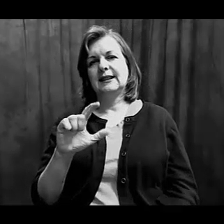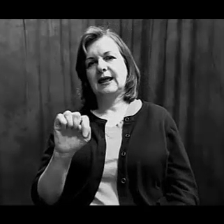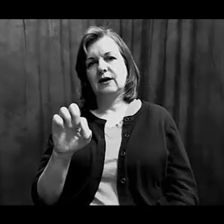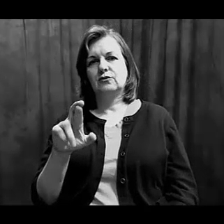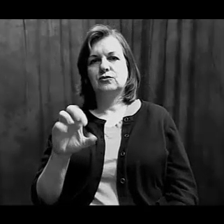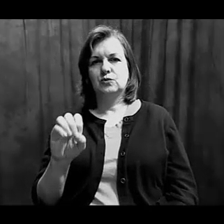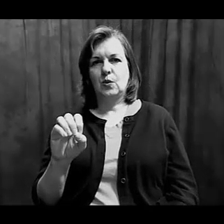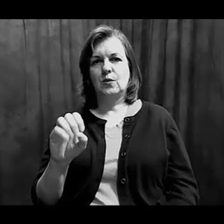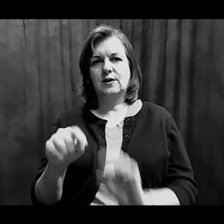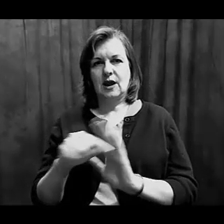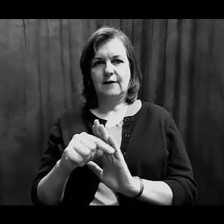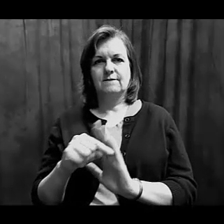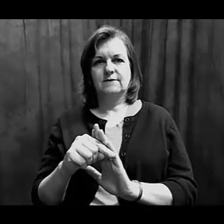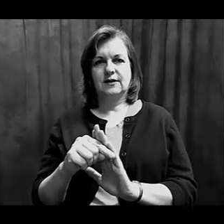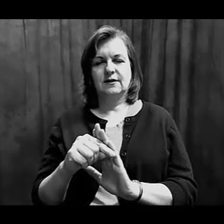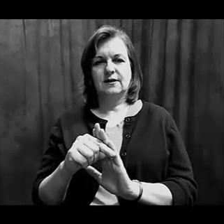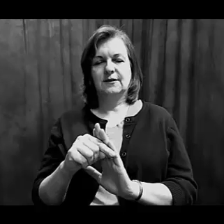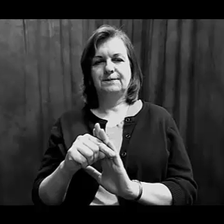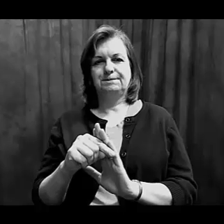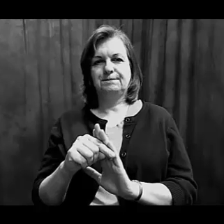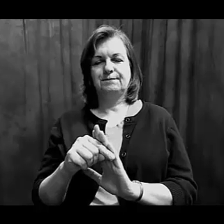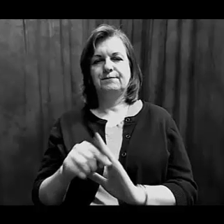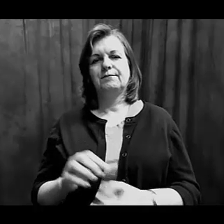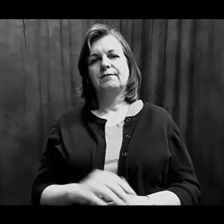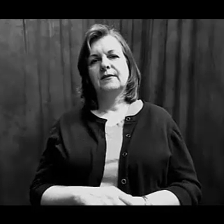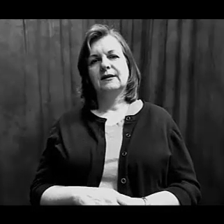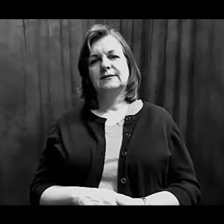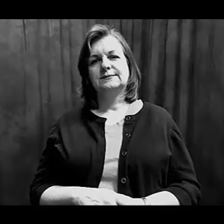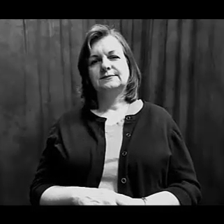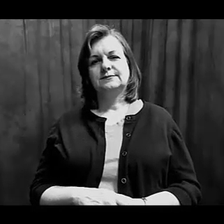highly electronegative